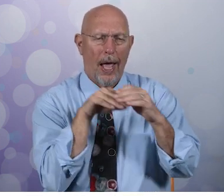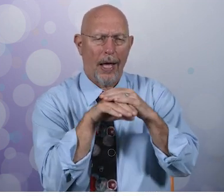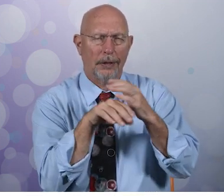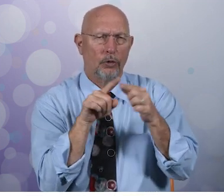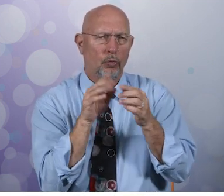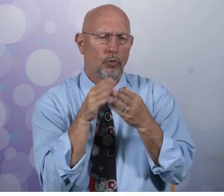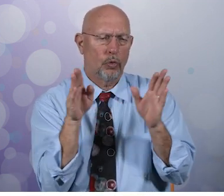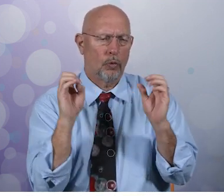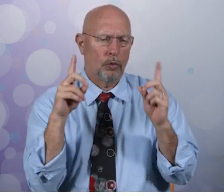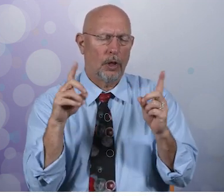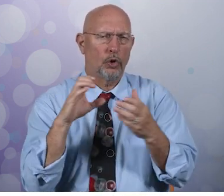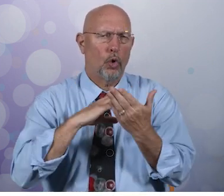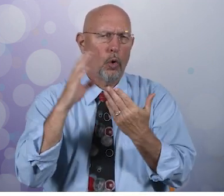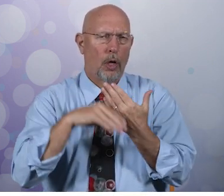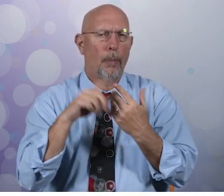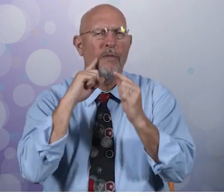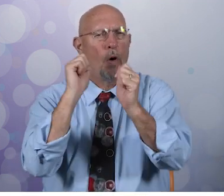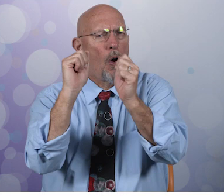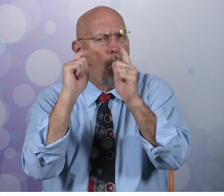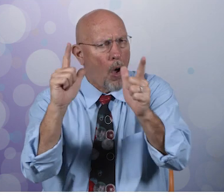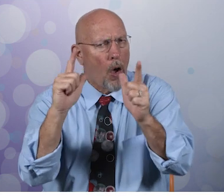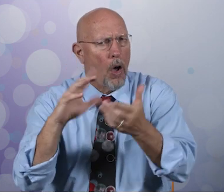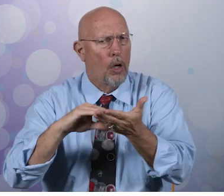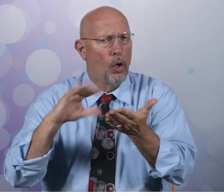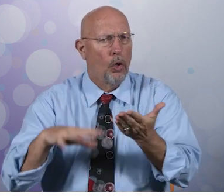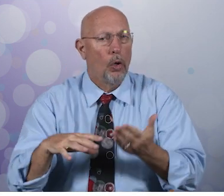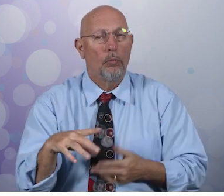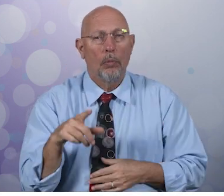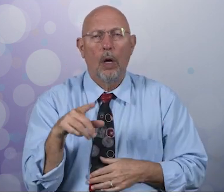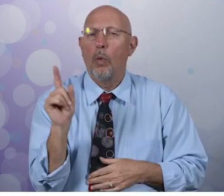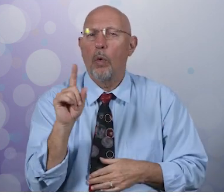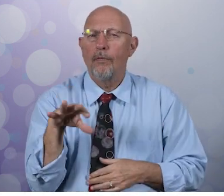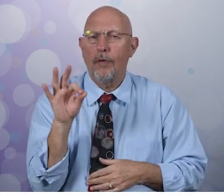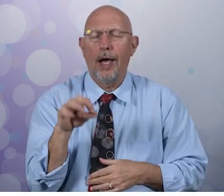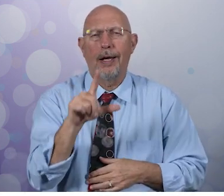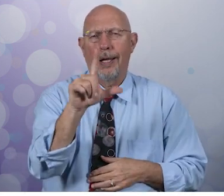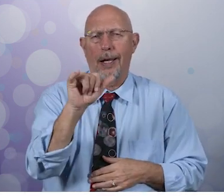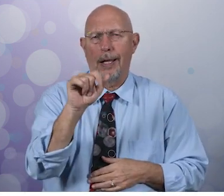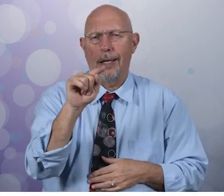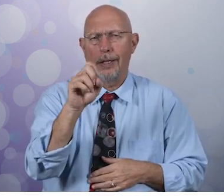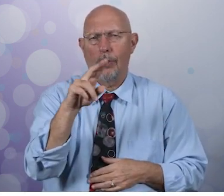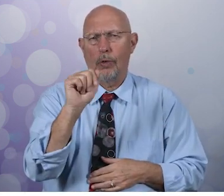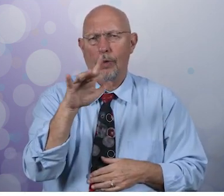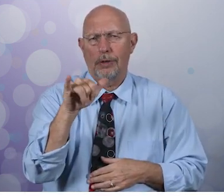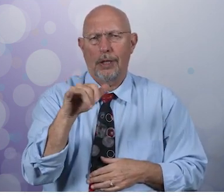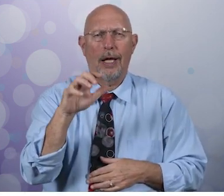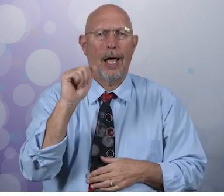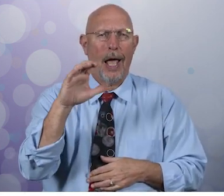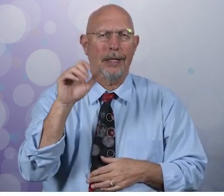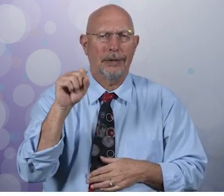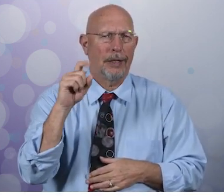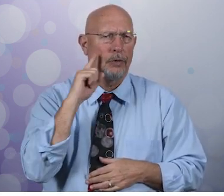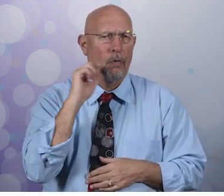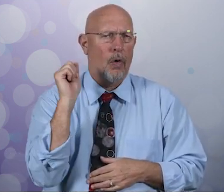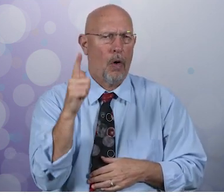Education Curriculum for ALL Learners, and it can be located at literacyaccessforall.org.